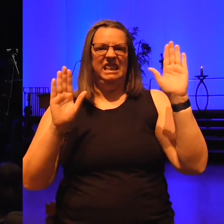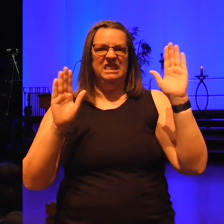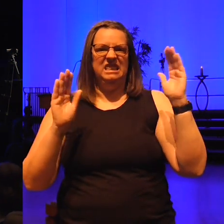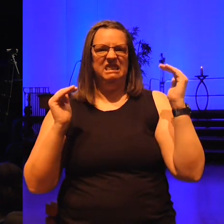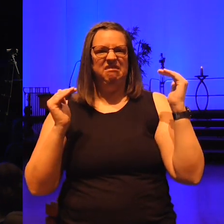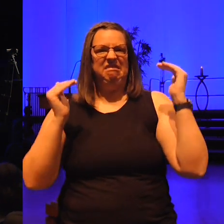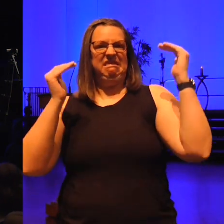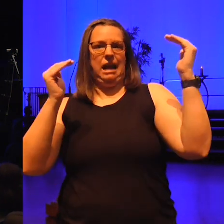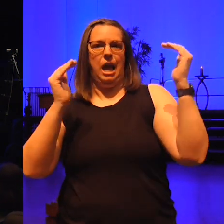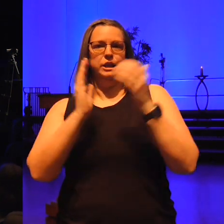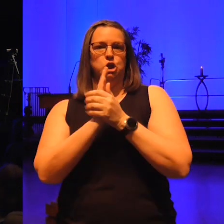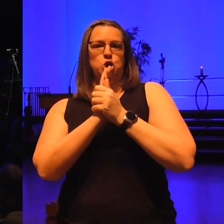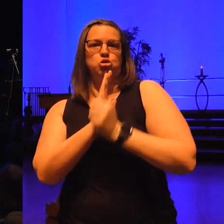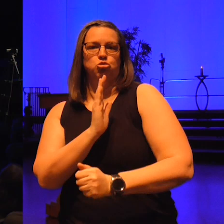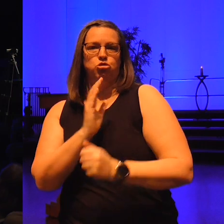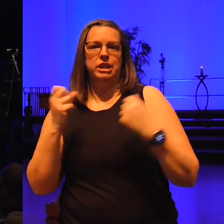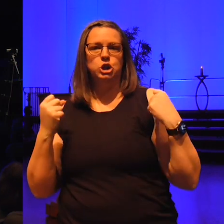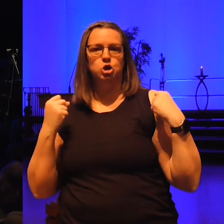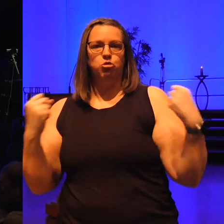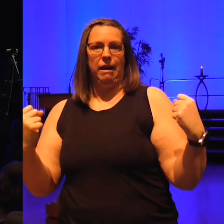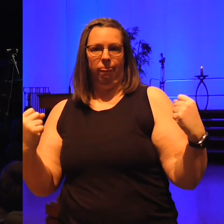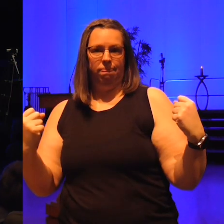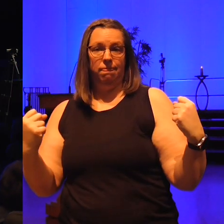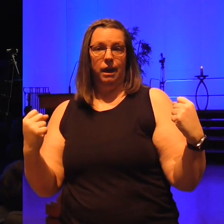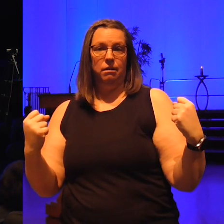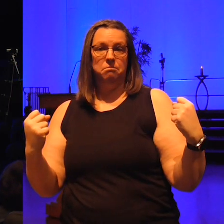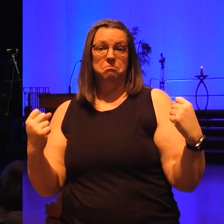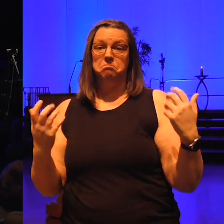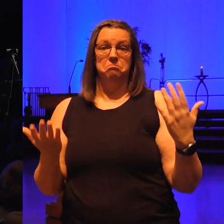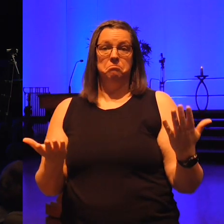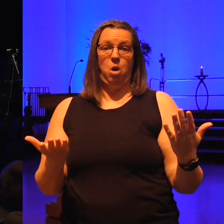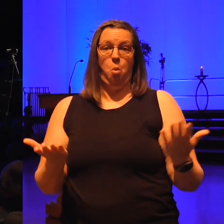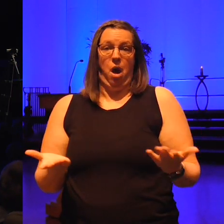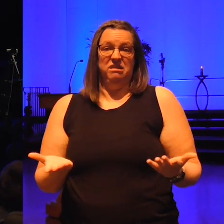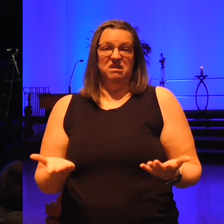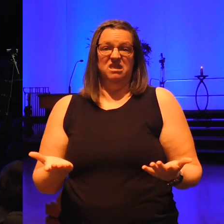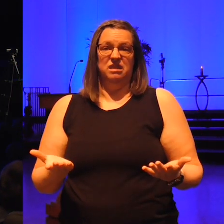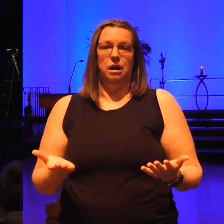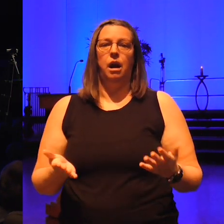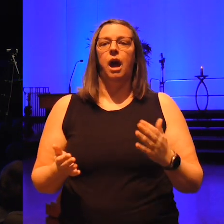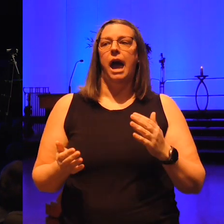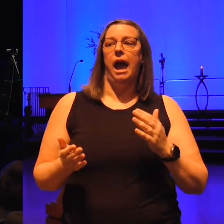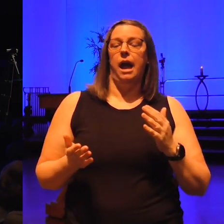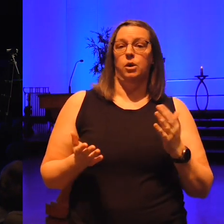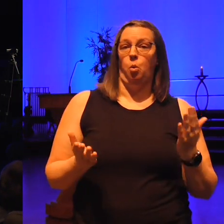your greatest attribute and what do you consider your greatest